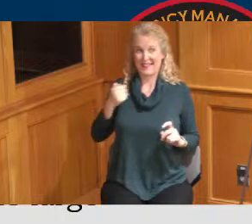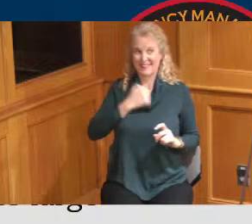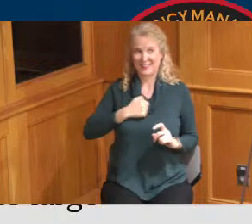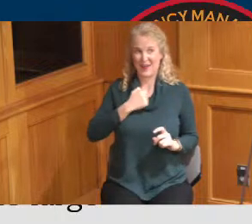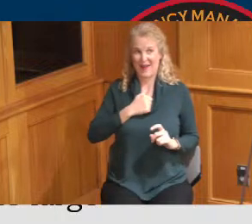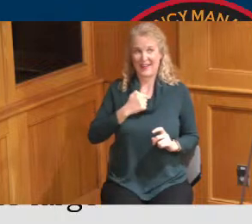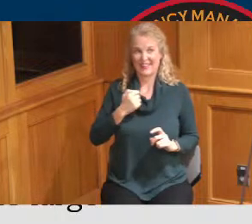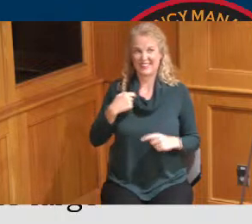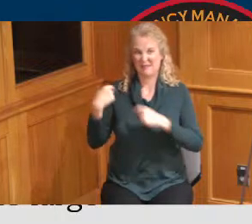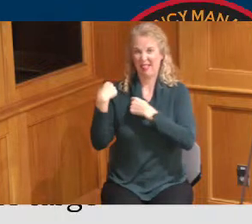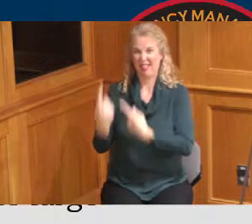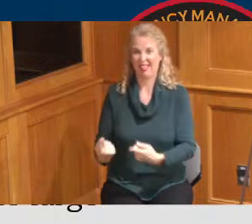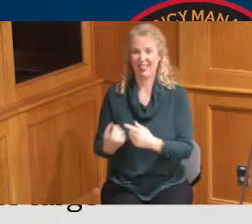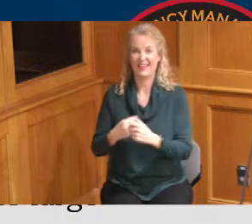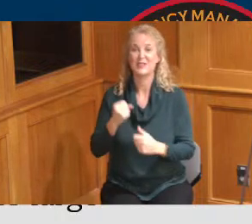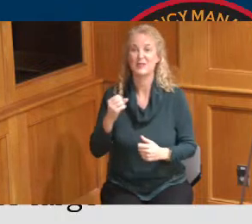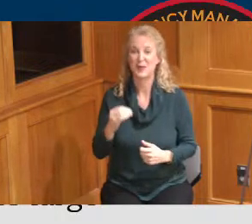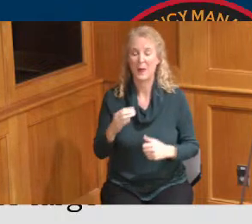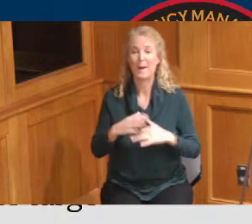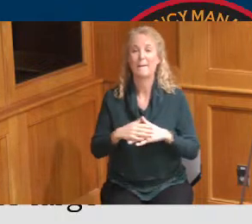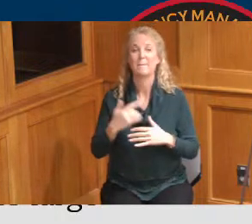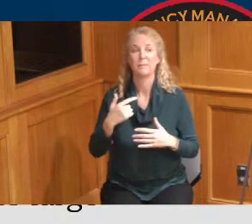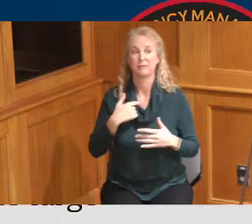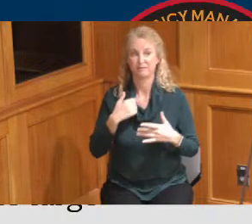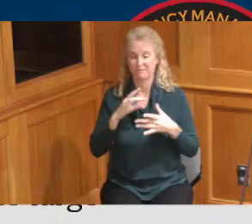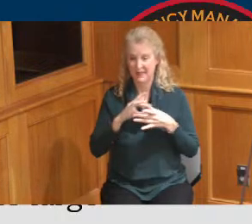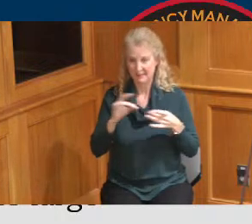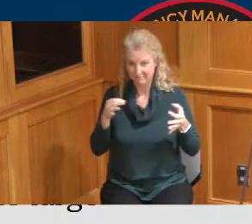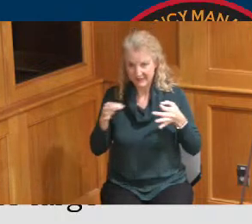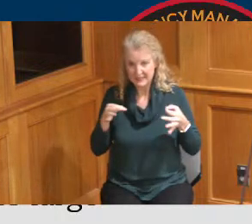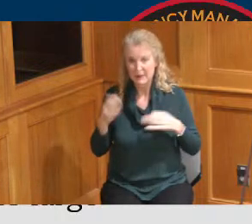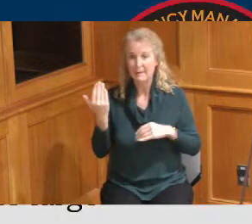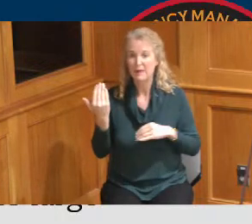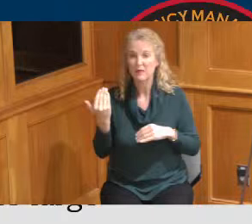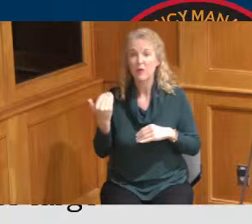here in a while so as I've said the Emergency Operations plan is a document that outlines